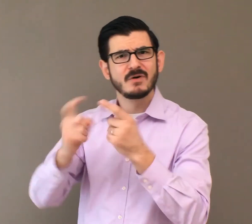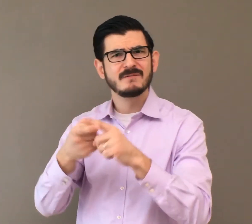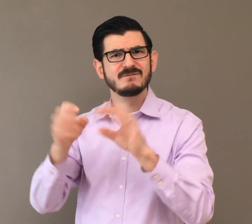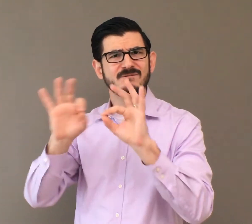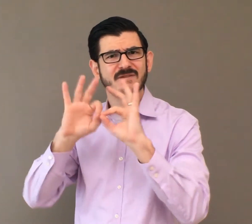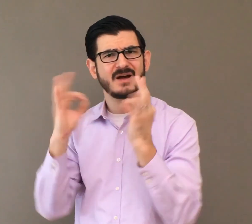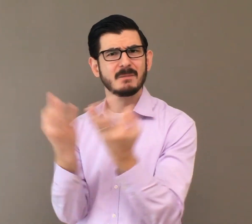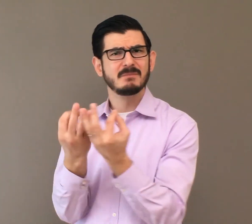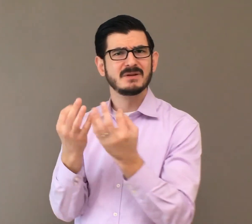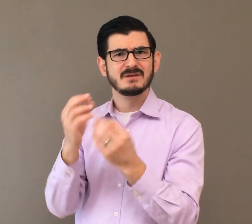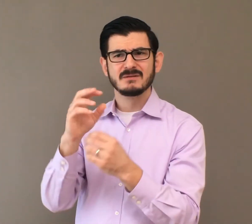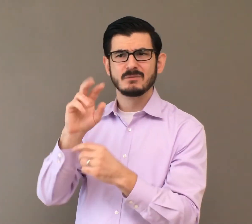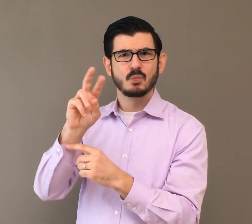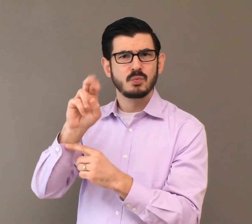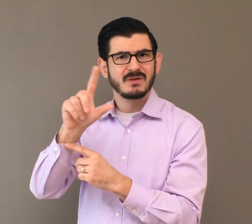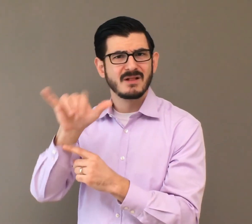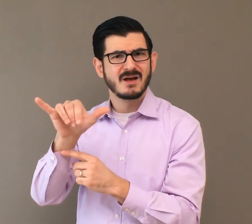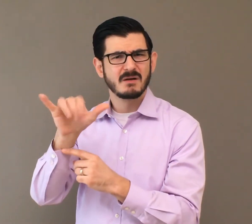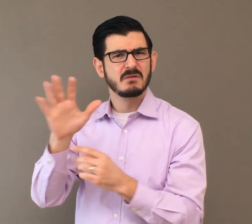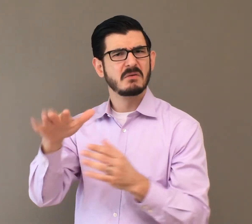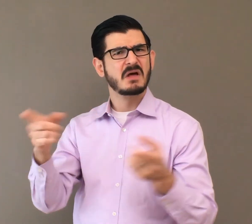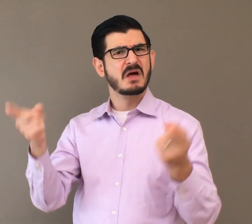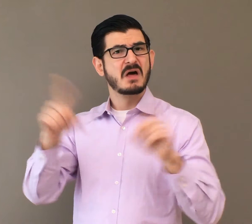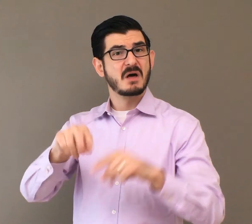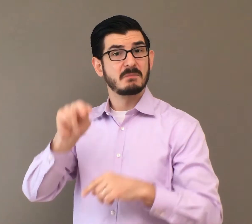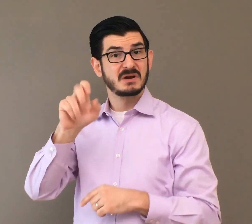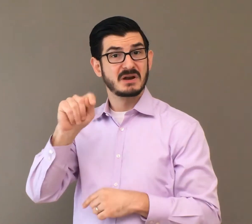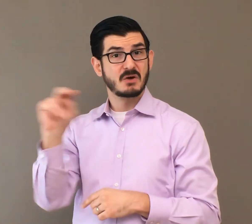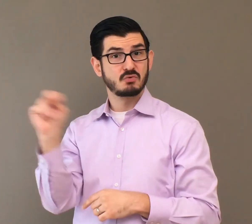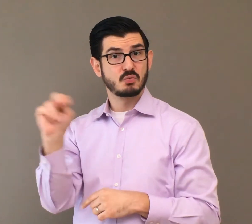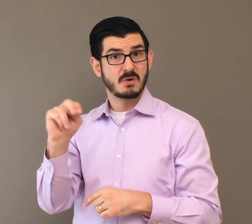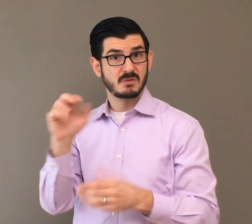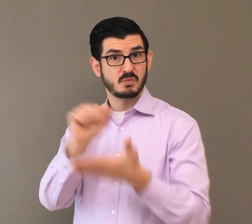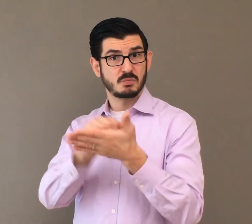Video isn’t just streaming content, but video chat as well, a mode of communication